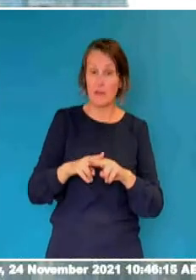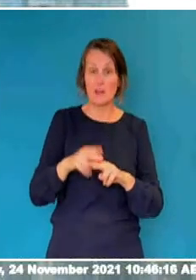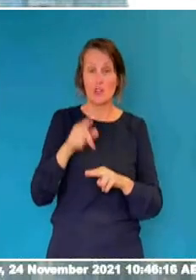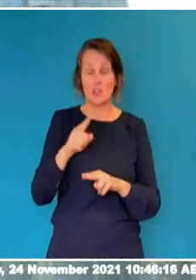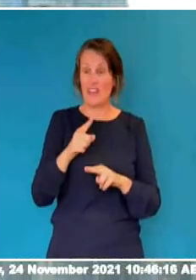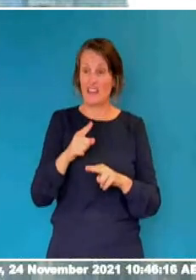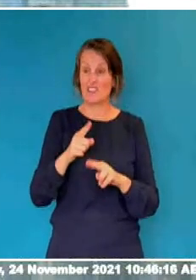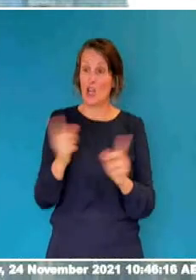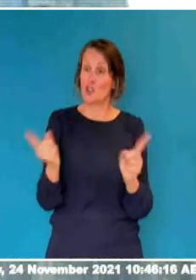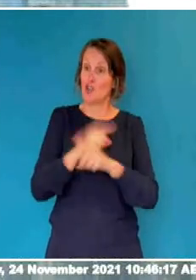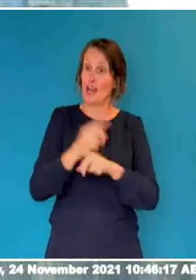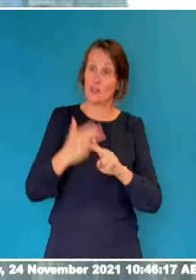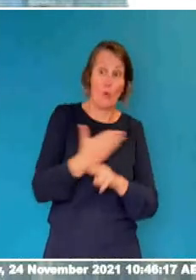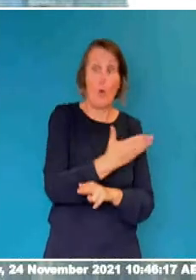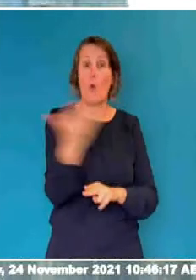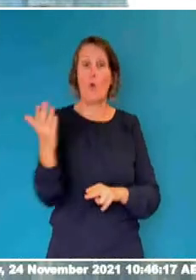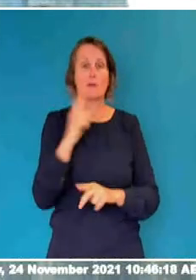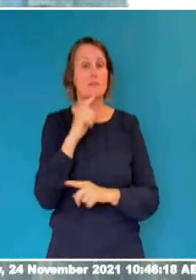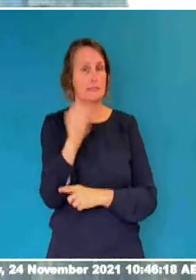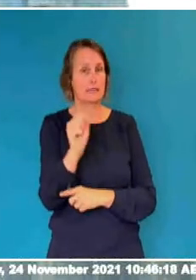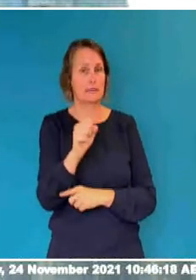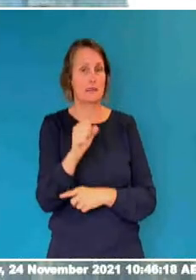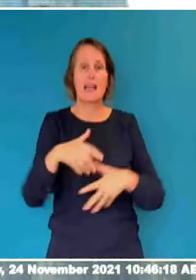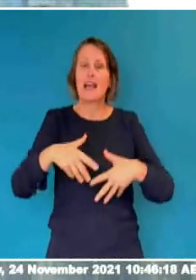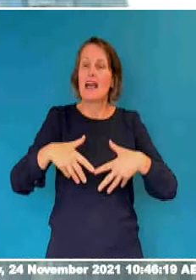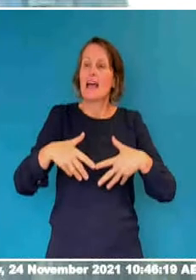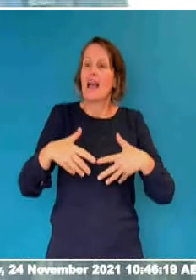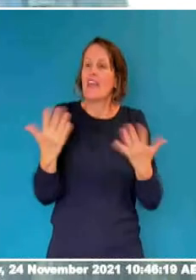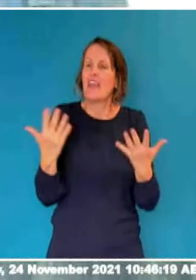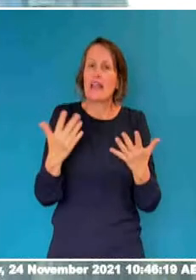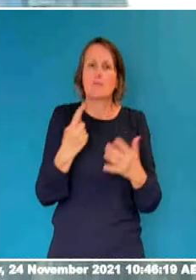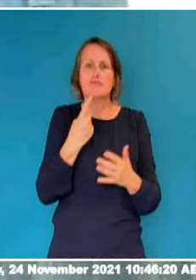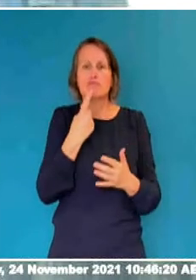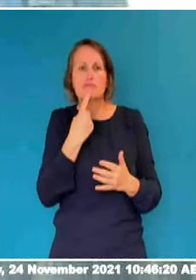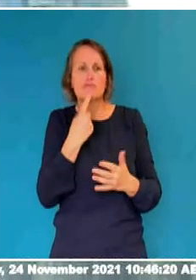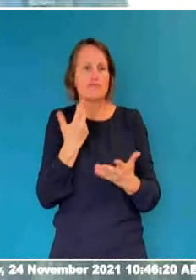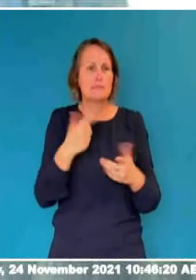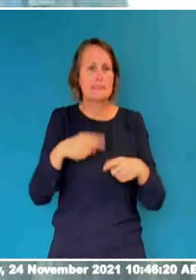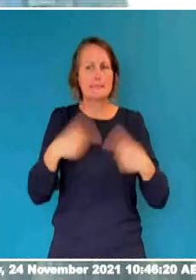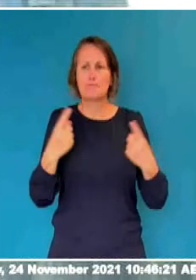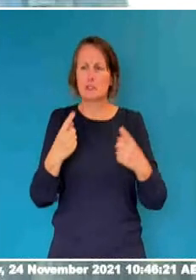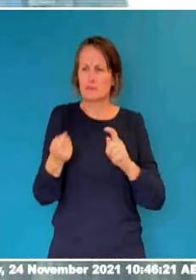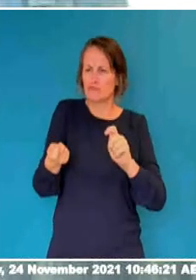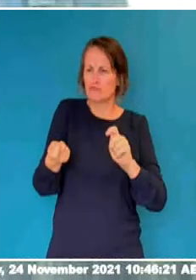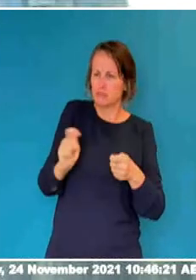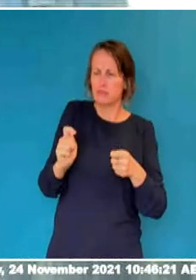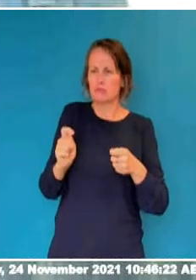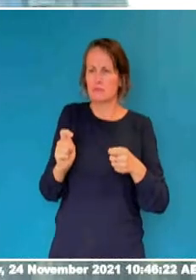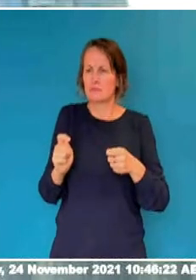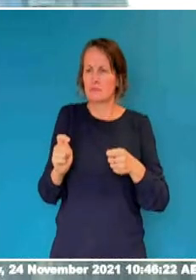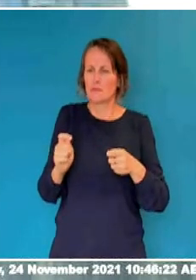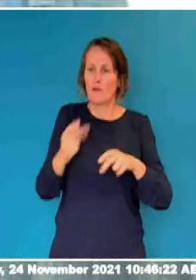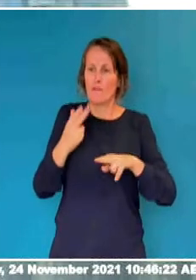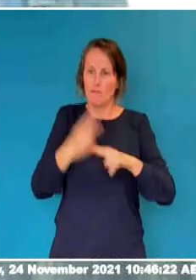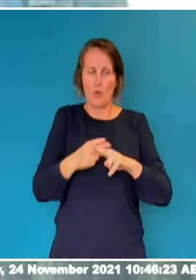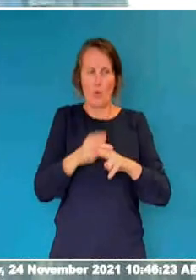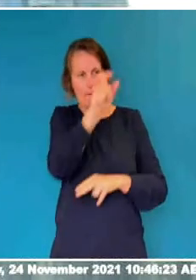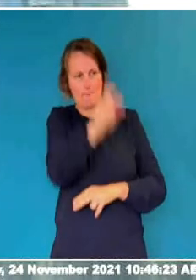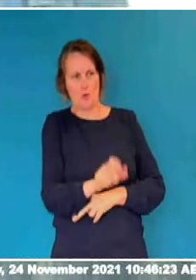Are there any changes of that kind or any other types of adjustments that are made for a particular person?